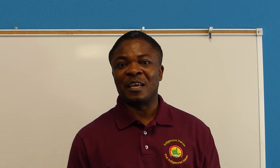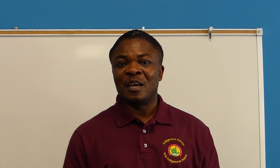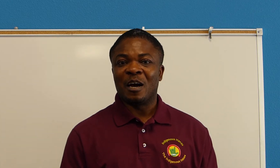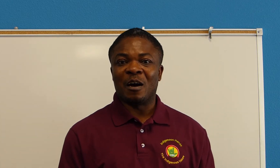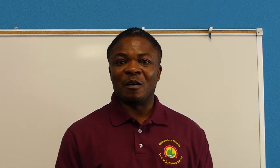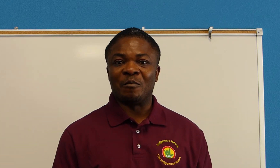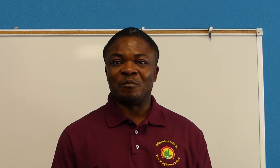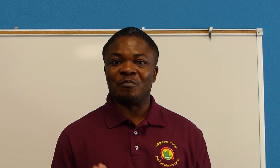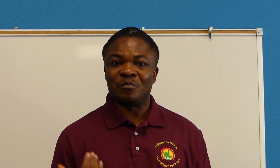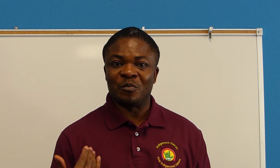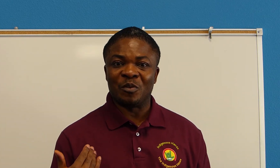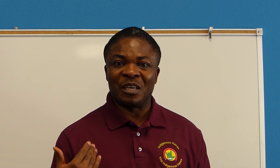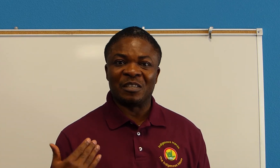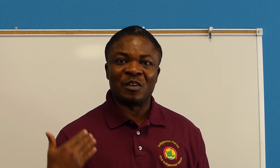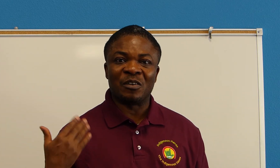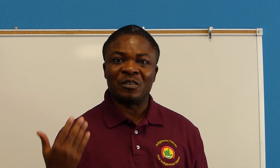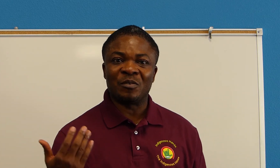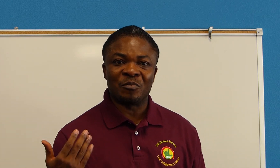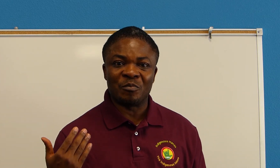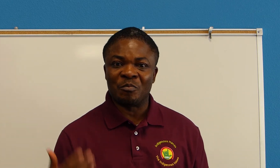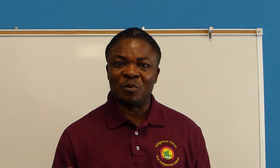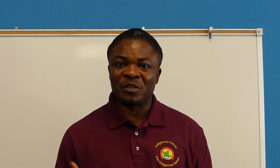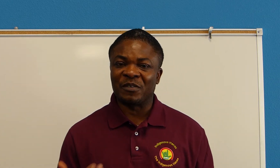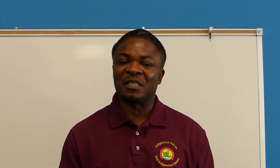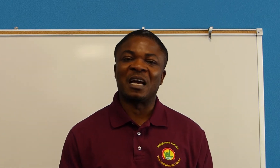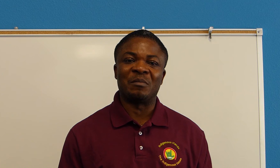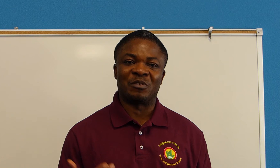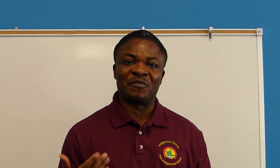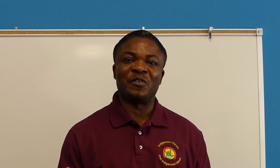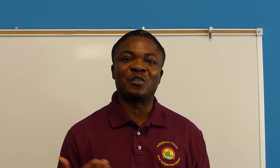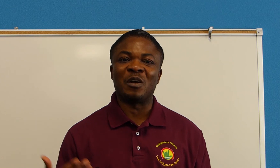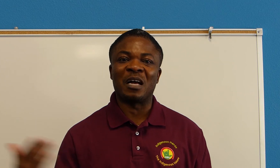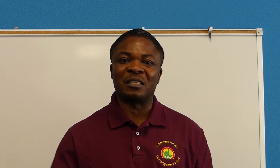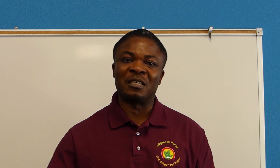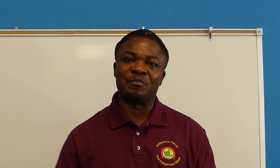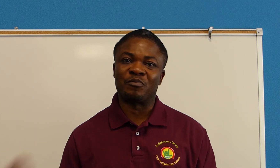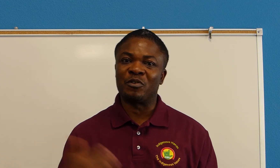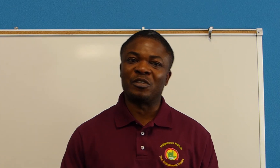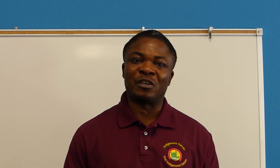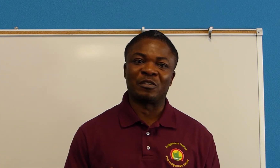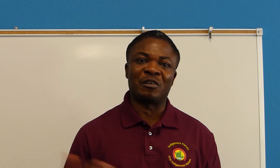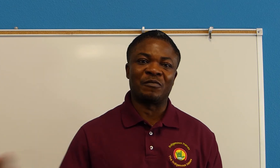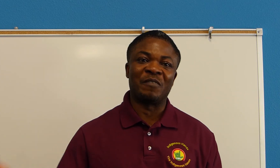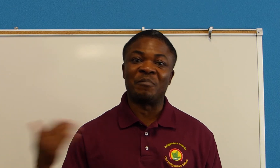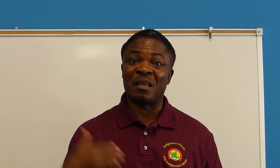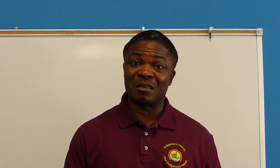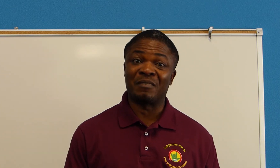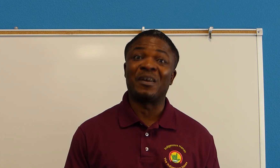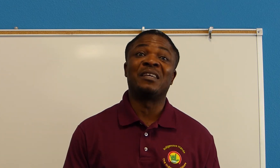um is not most of the times referred to as a product of the Martha's Vineyard.